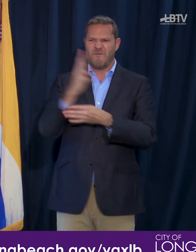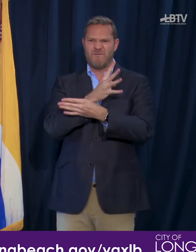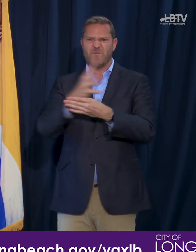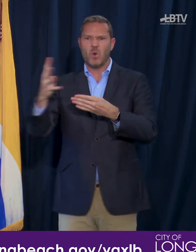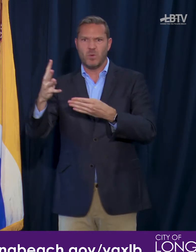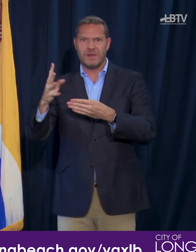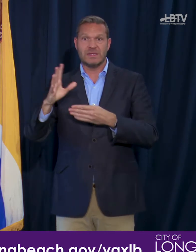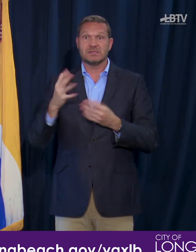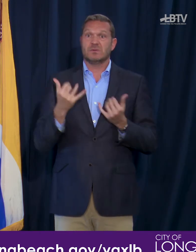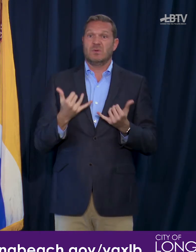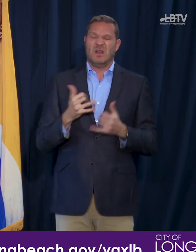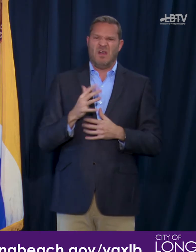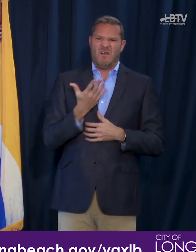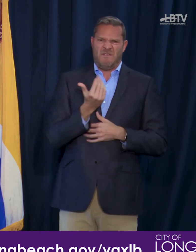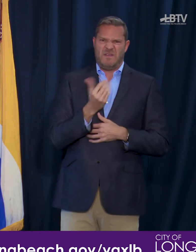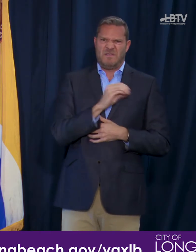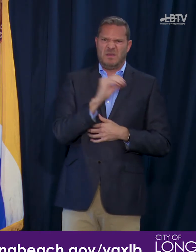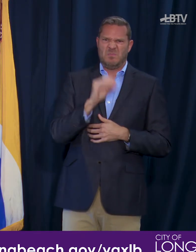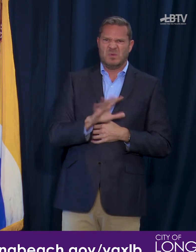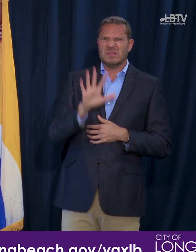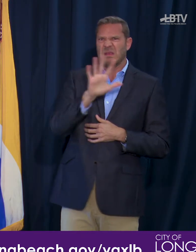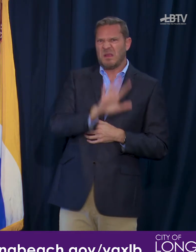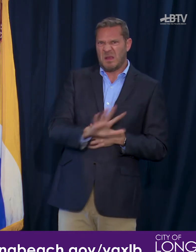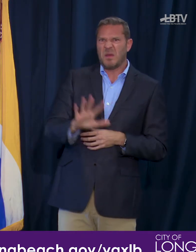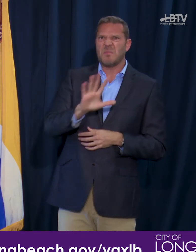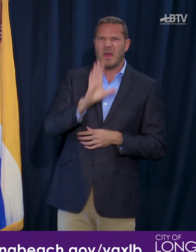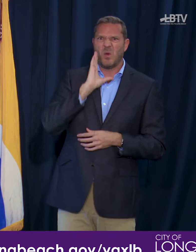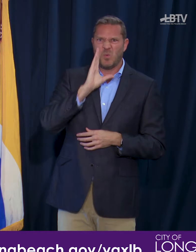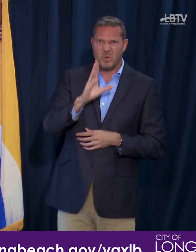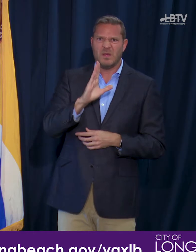capacity available at that time when it's adjusted for COVID.